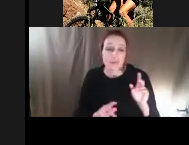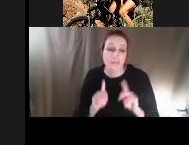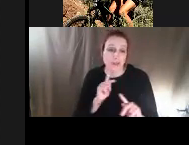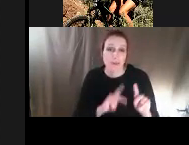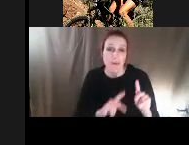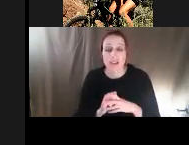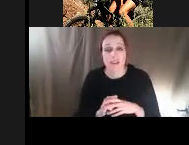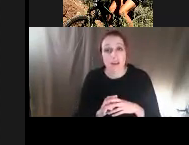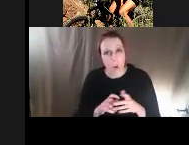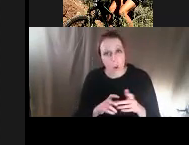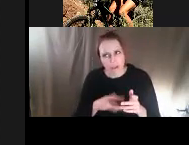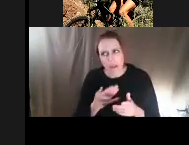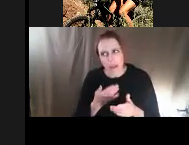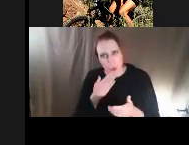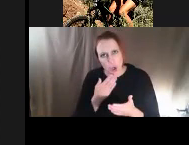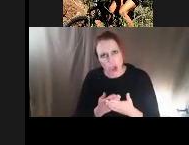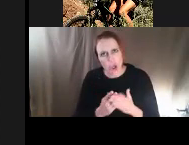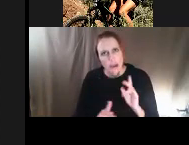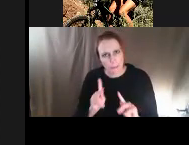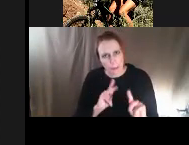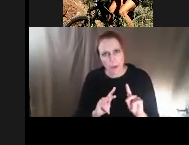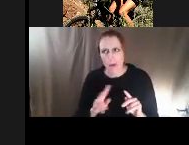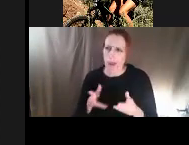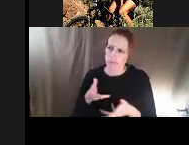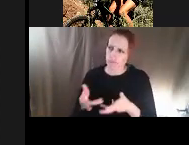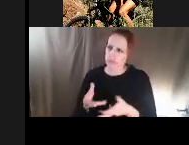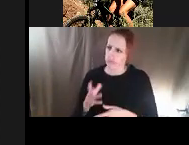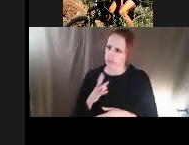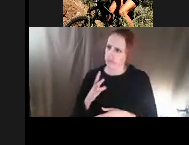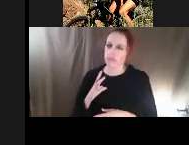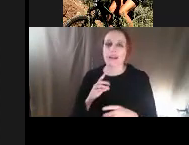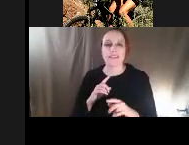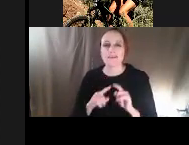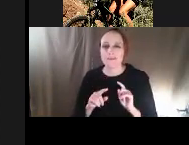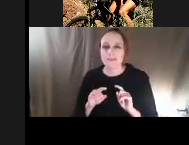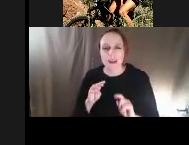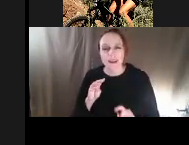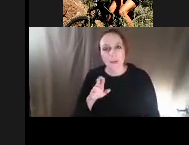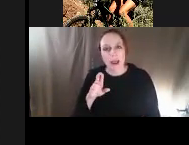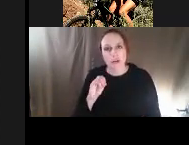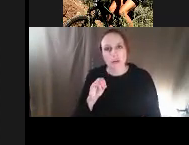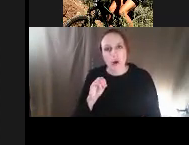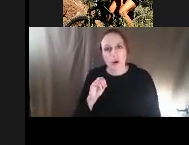individuals and microaggressions occur because we don't recognize what we're doing.